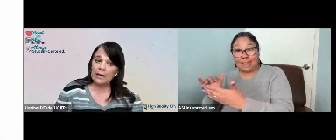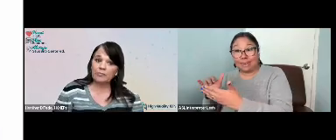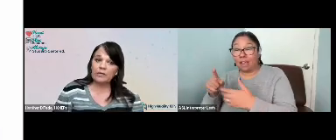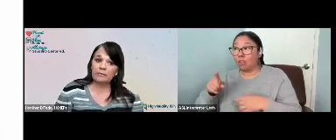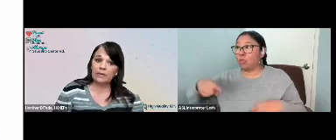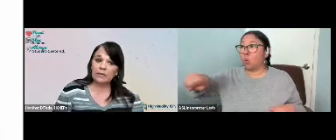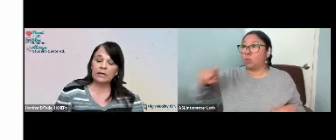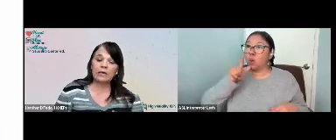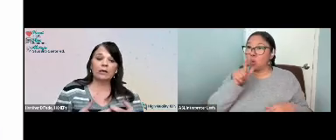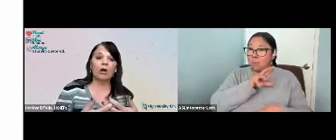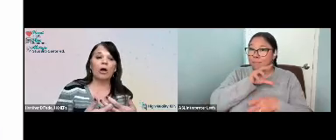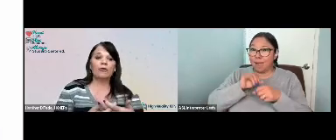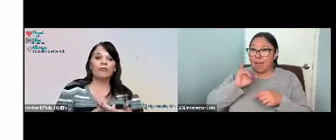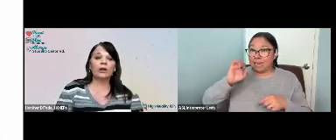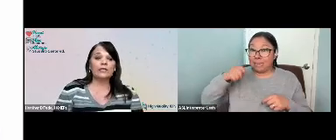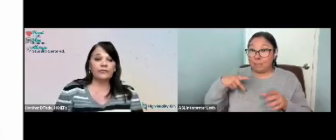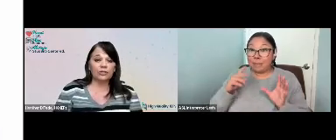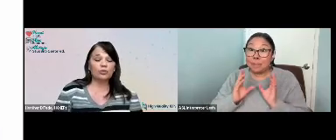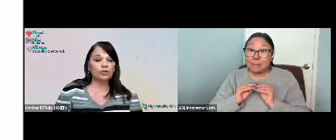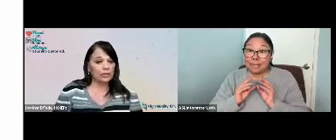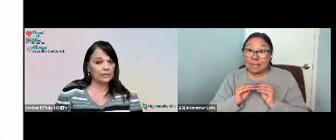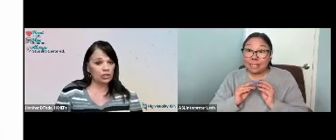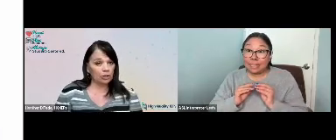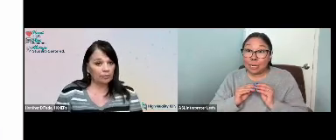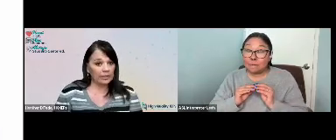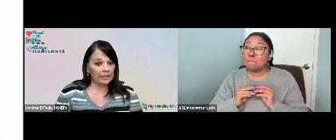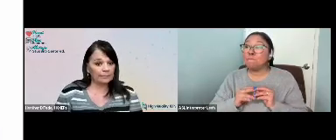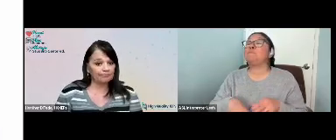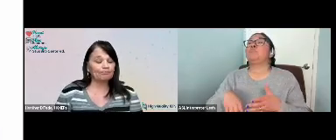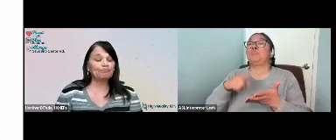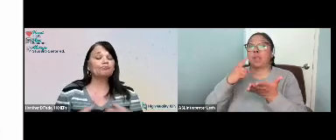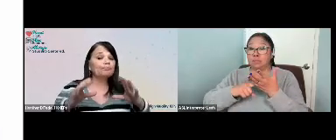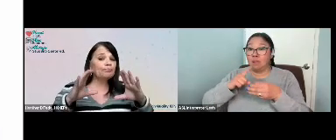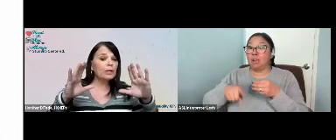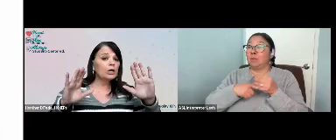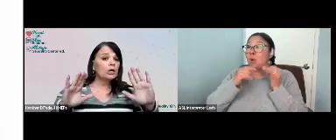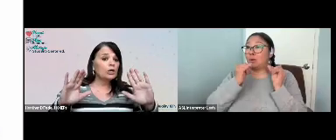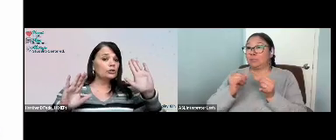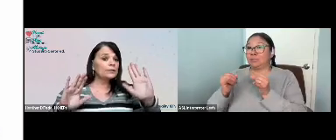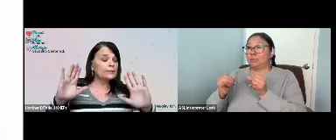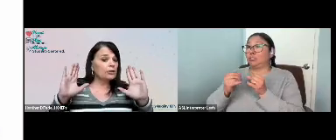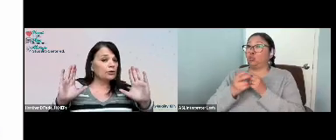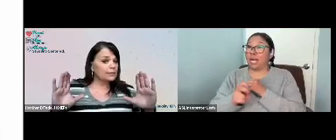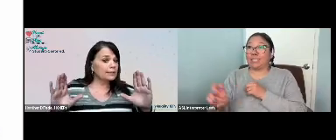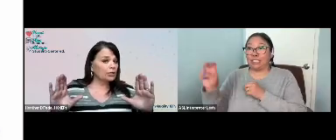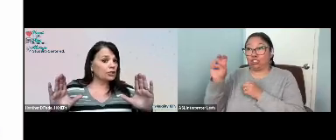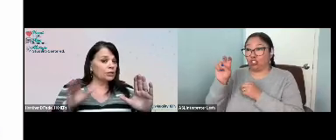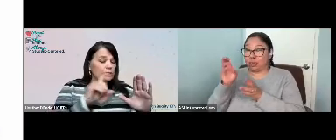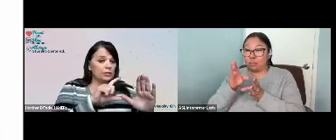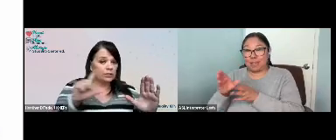at an IEP meeting and gone over an individual transition plan, you'll see there's a section